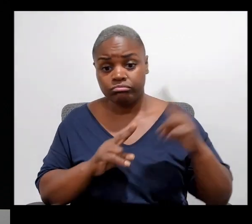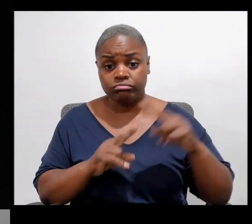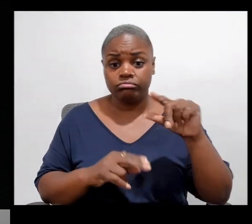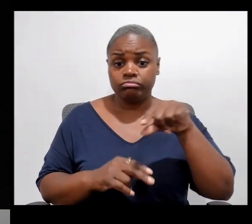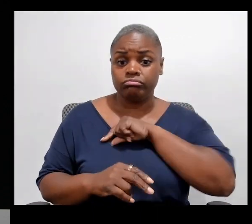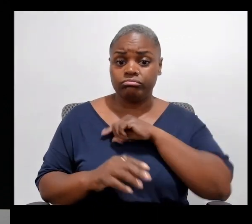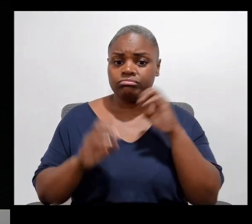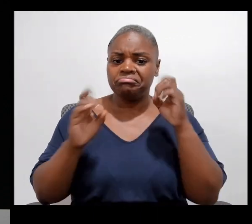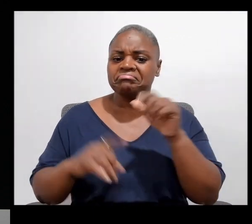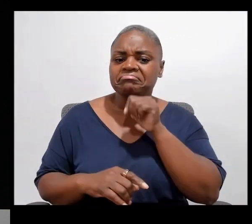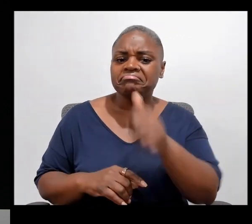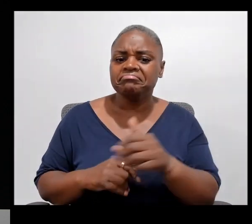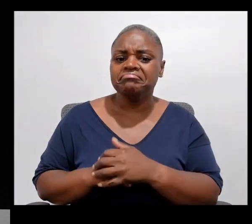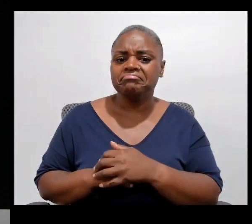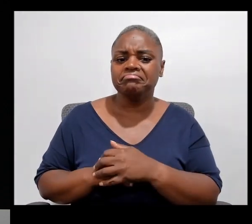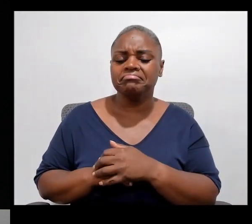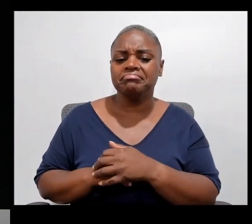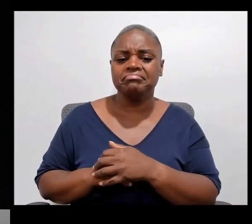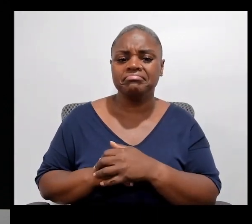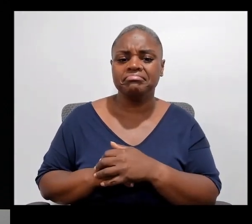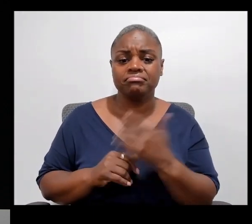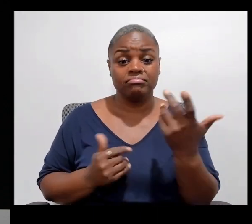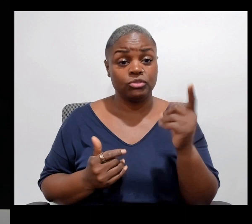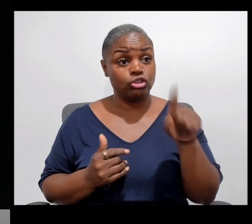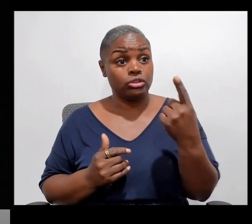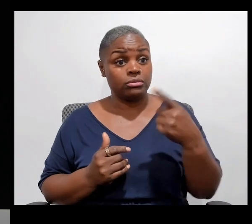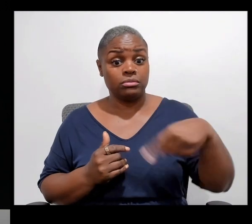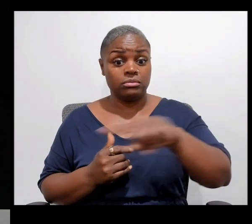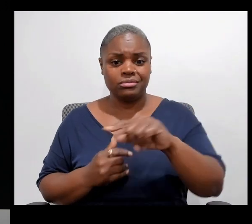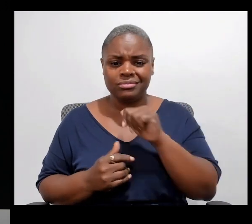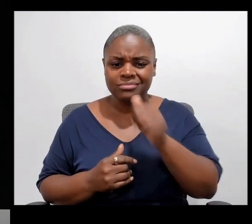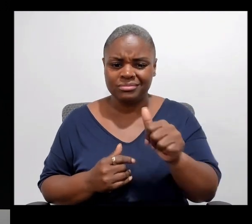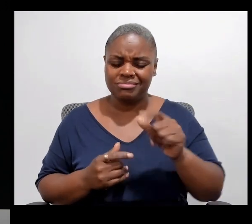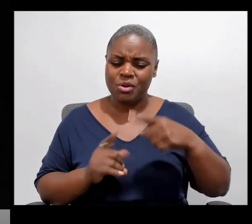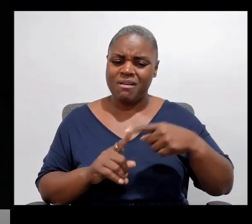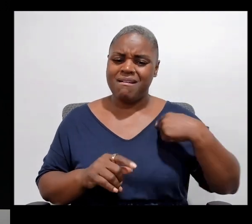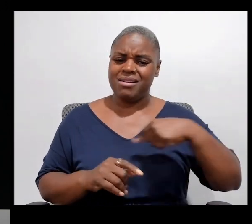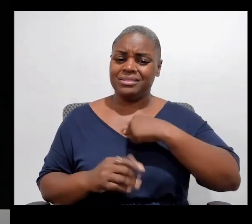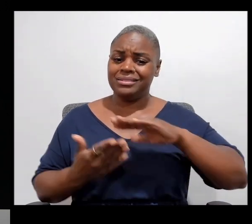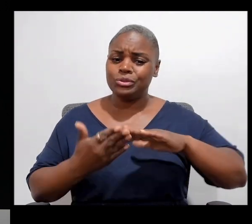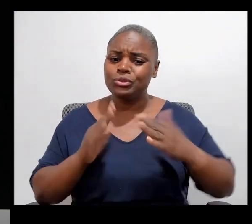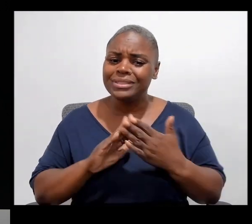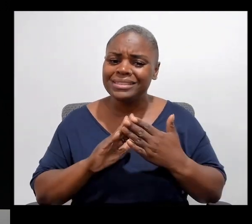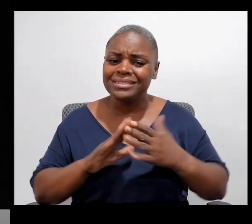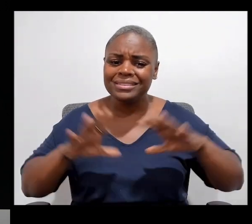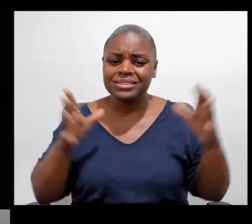like, a high-quality education. And it's not just about them. It's about us as a community.